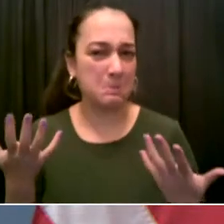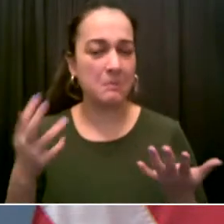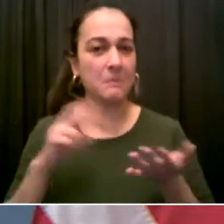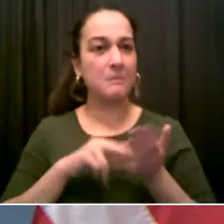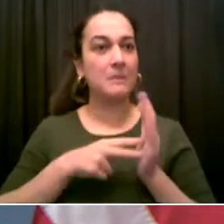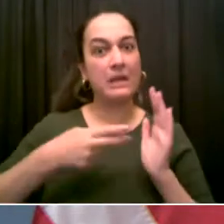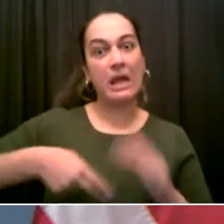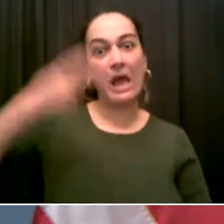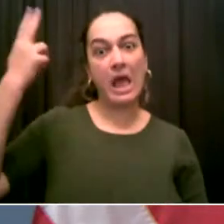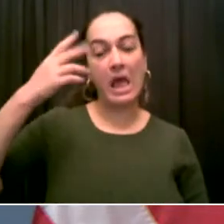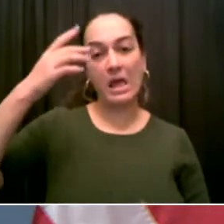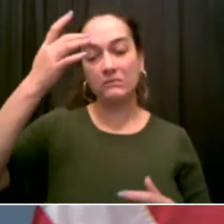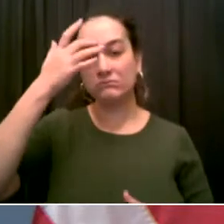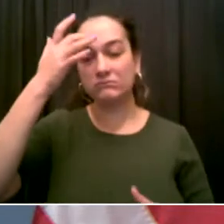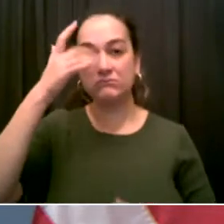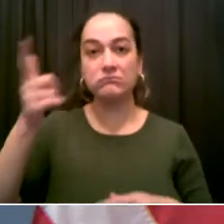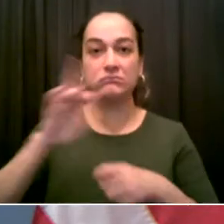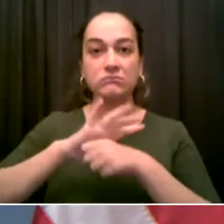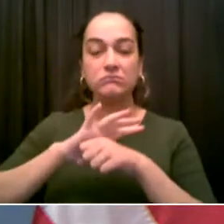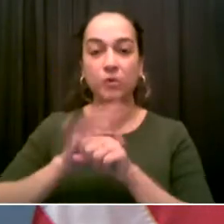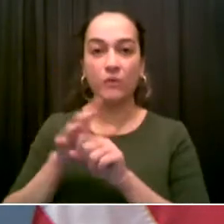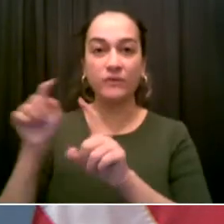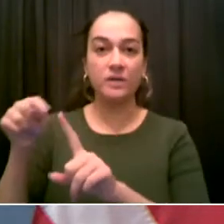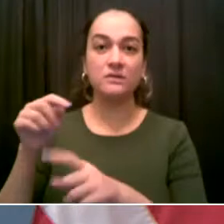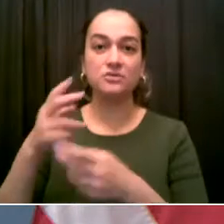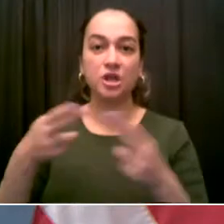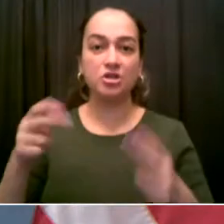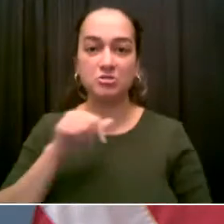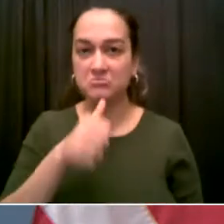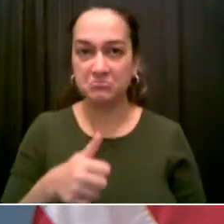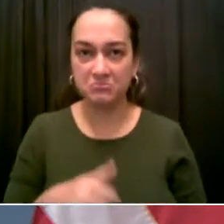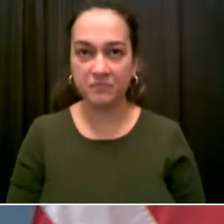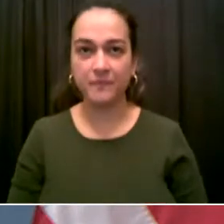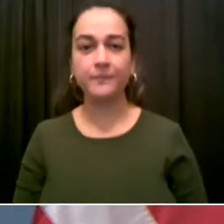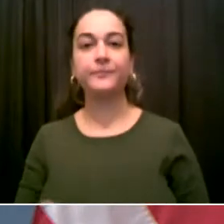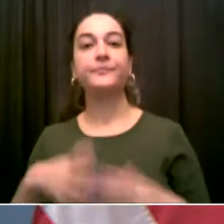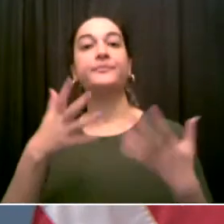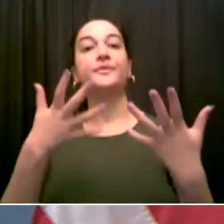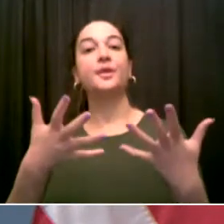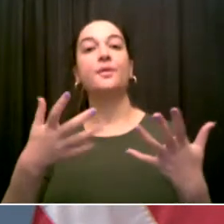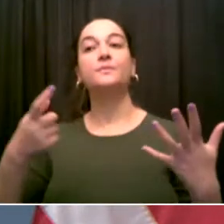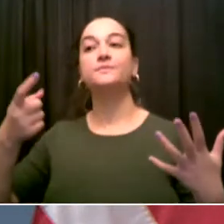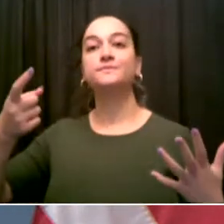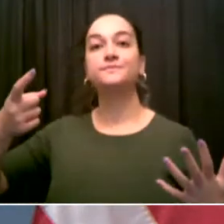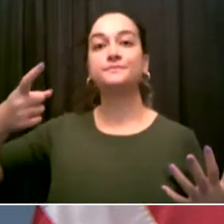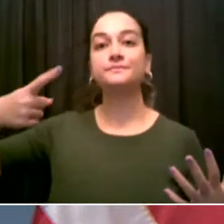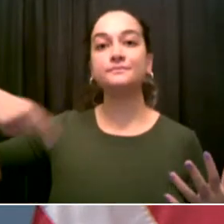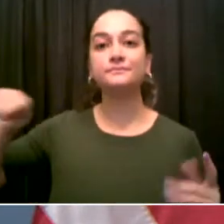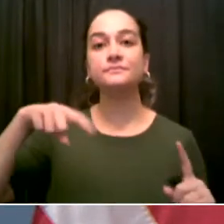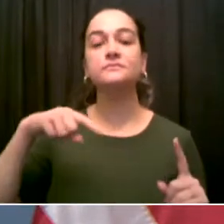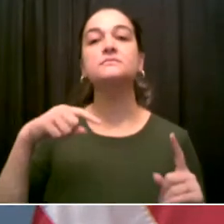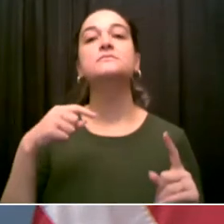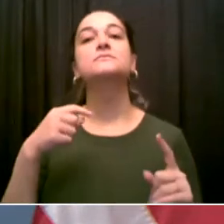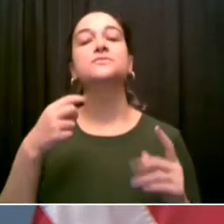AS TO VACCINATIONS, WHEN THE STATE DETERMINED THAT PEOPLE